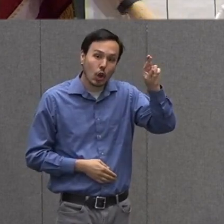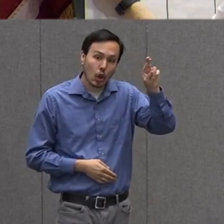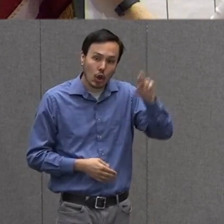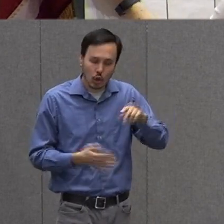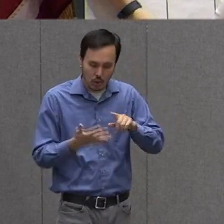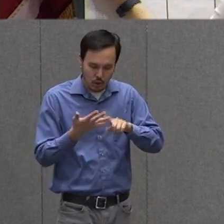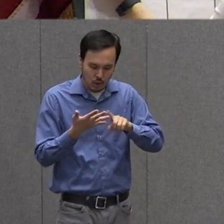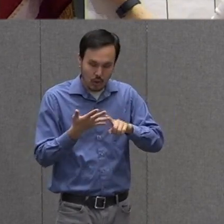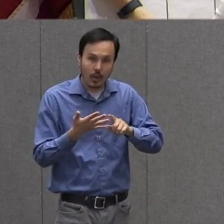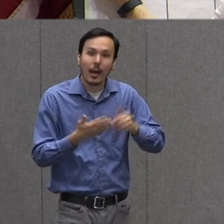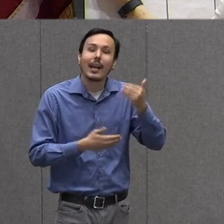kind,